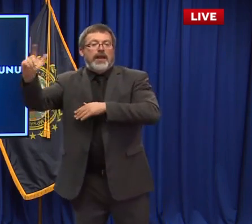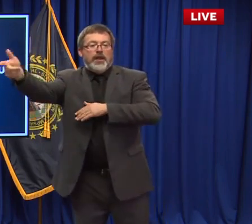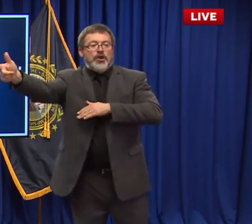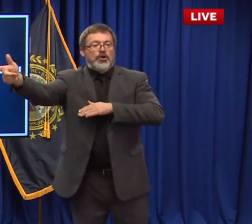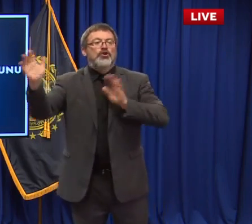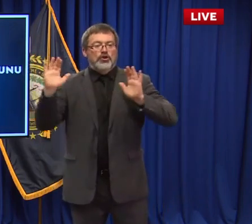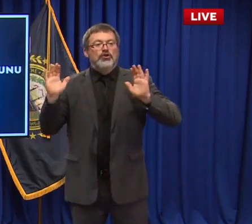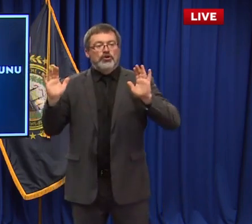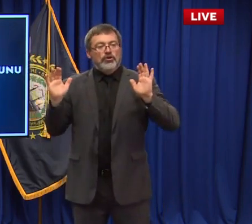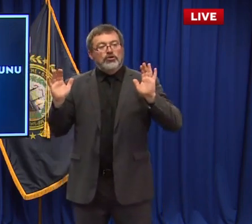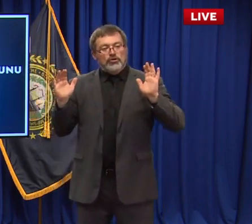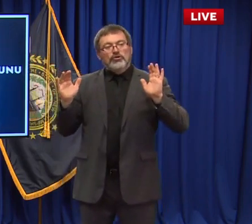INCREASE IN DIFFERENT COMMUNITIES.